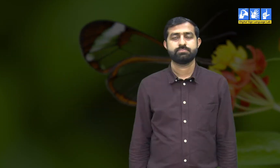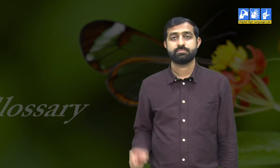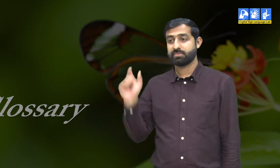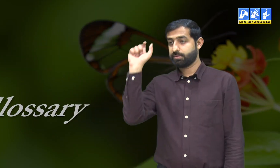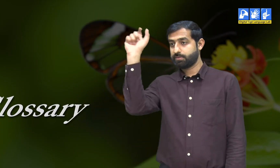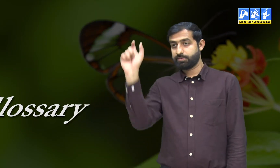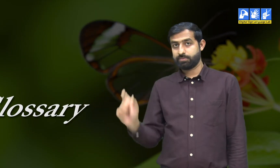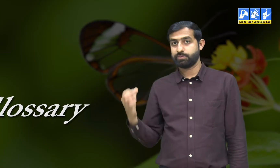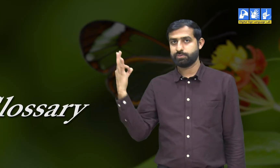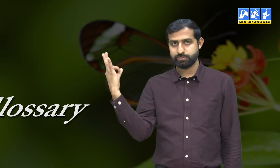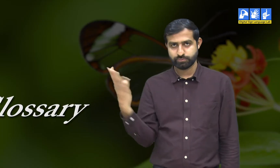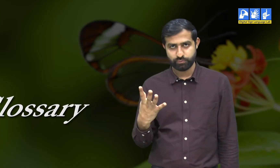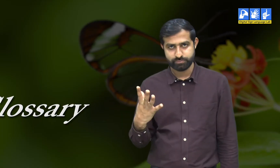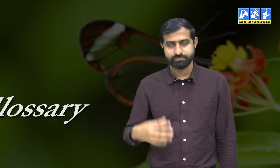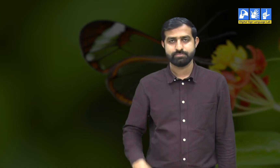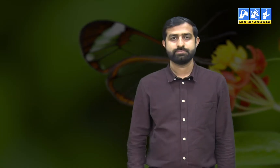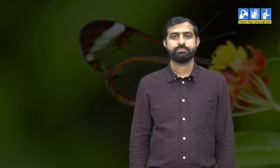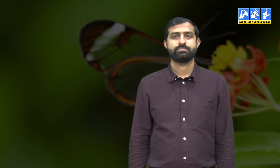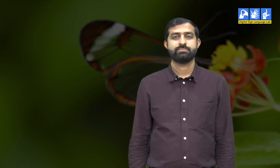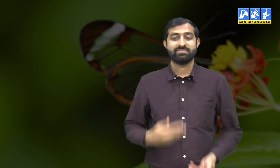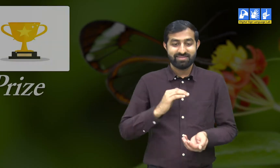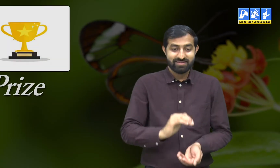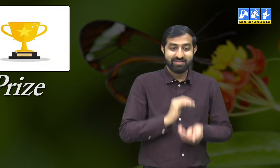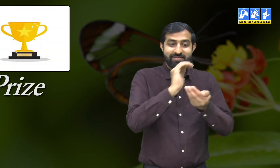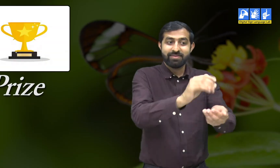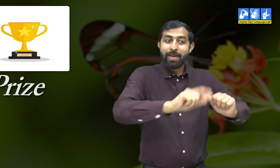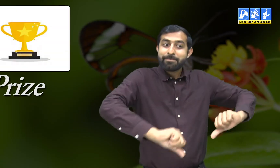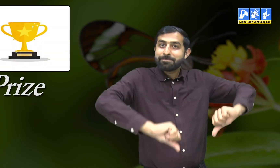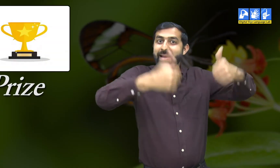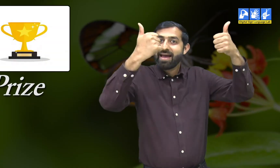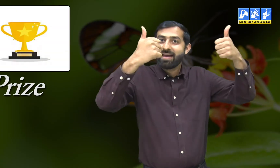Glossary Prize